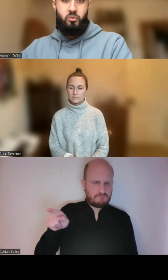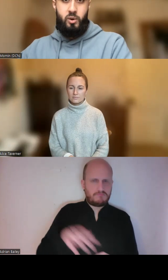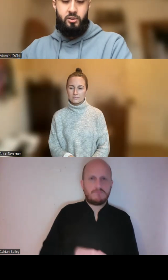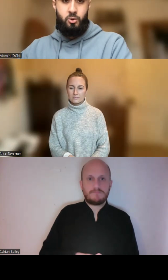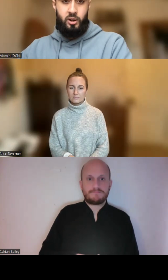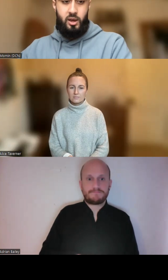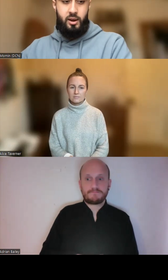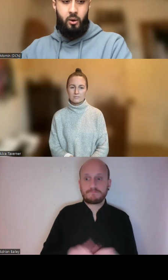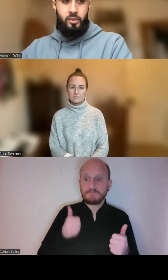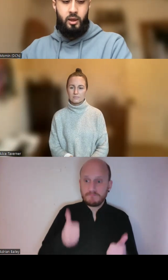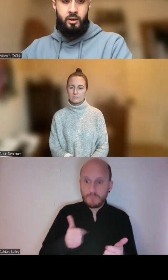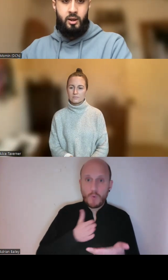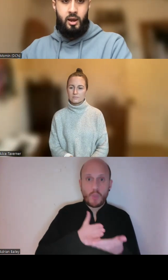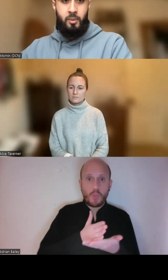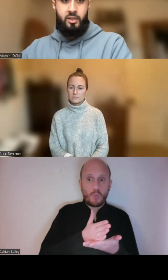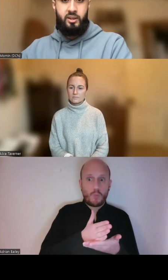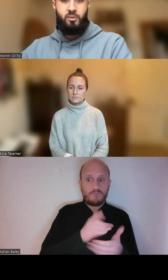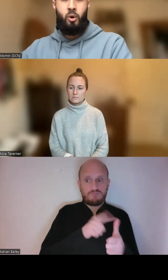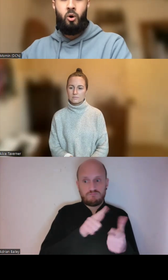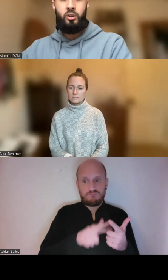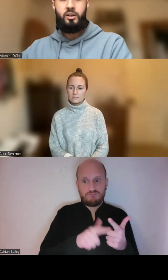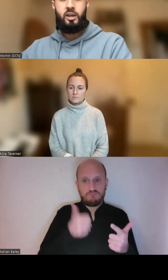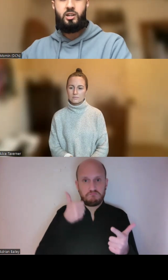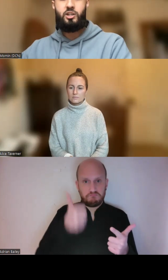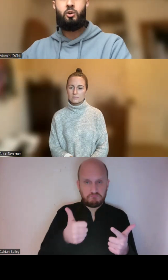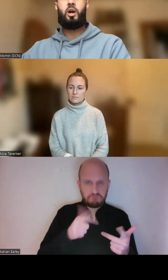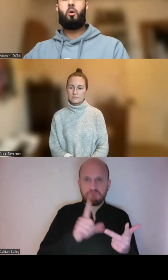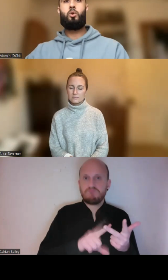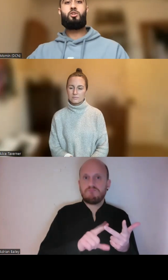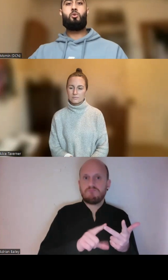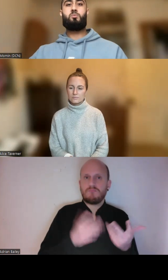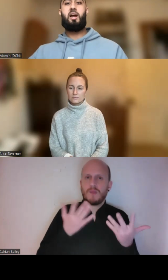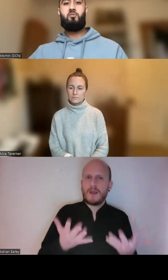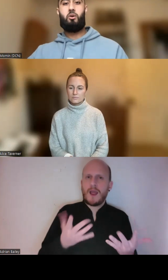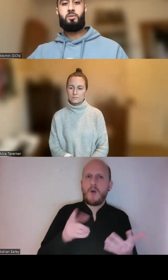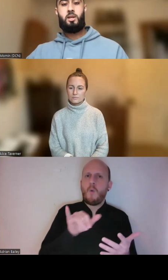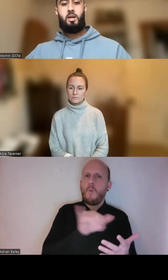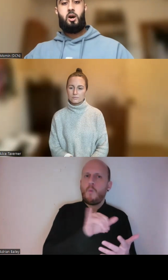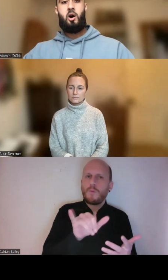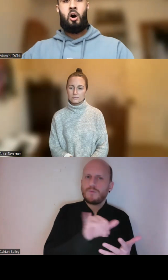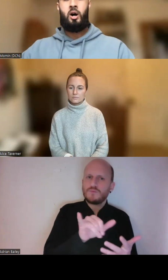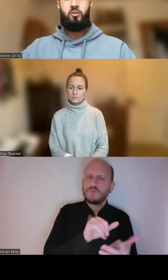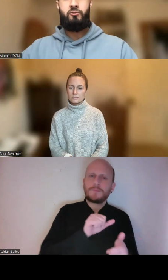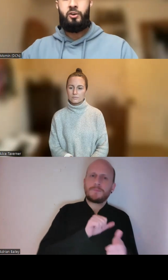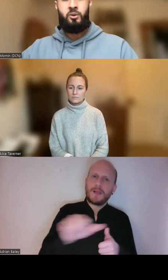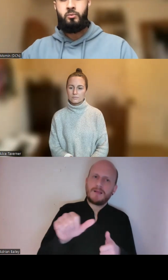We went through all of that now and I think it's important to actually look at which of those platforms are for you.